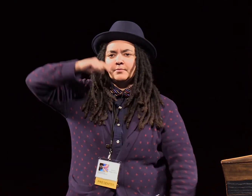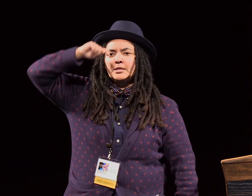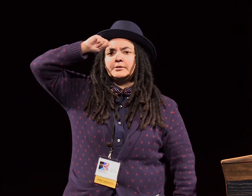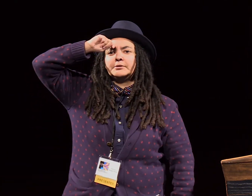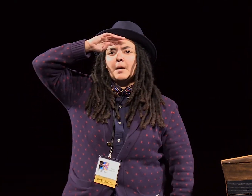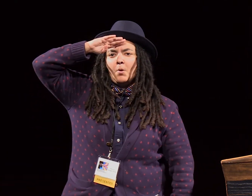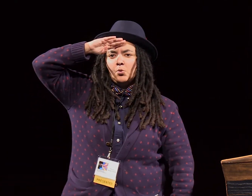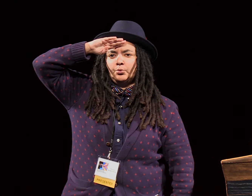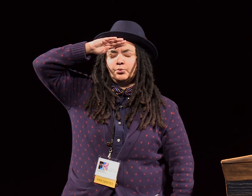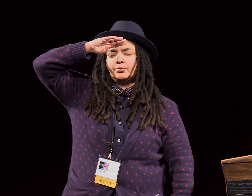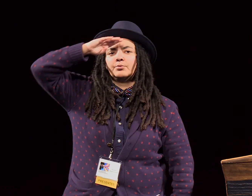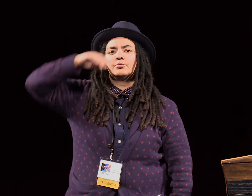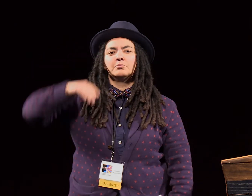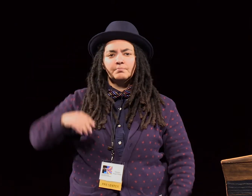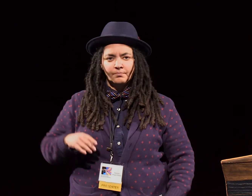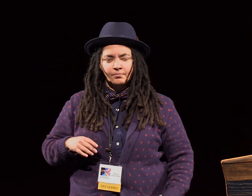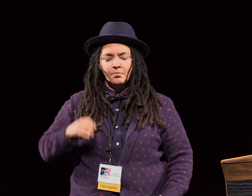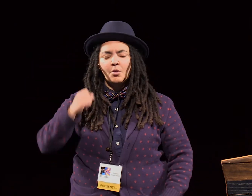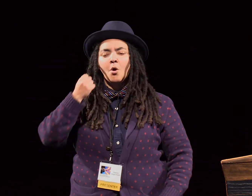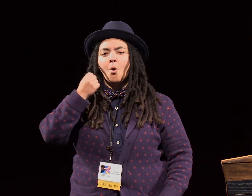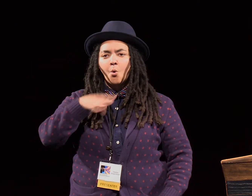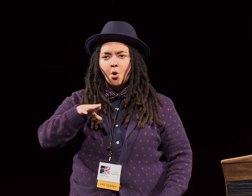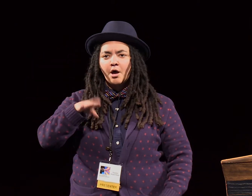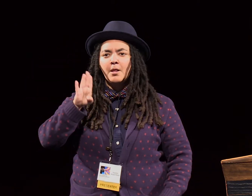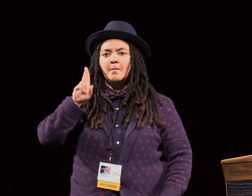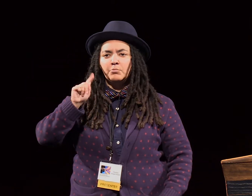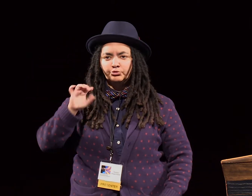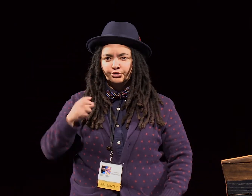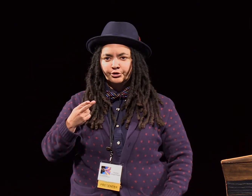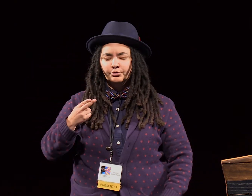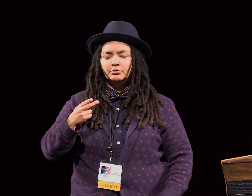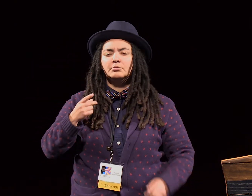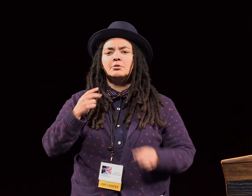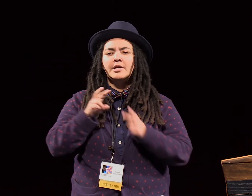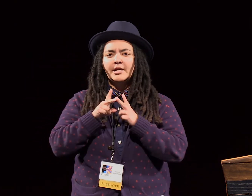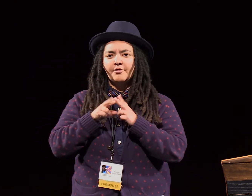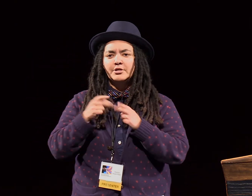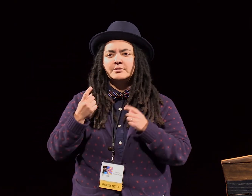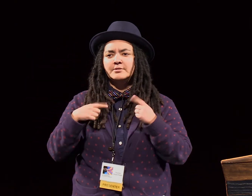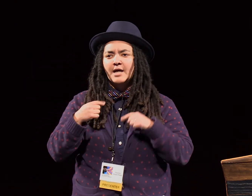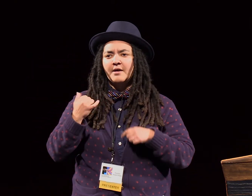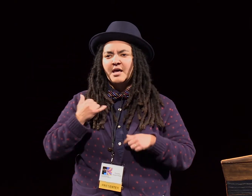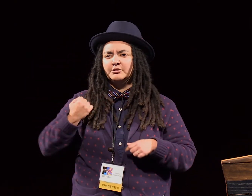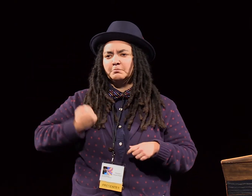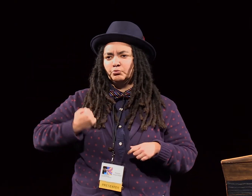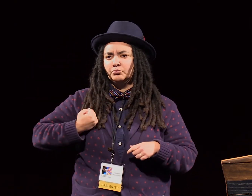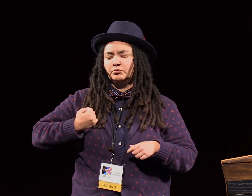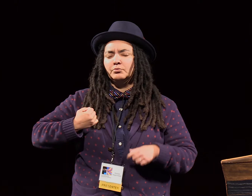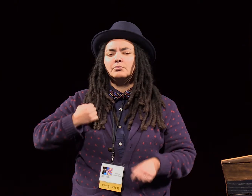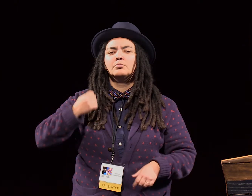Well, me and my research partners all agreed that when you sign "tomboy," as you can see, your elbow is up.